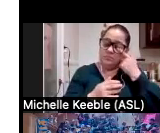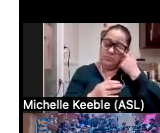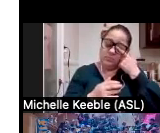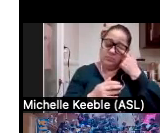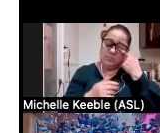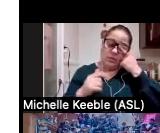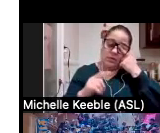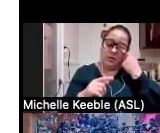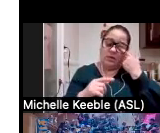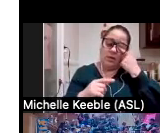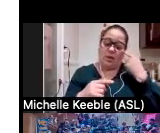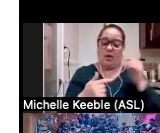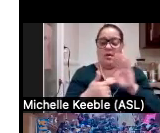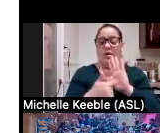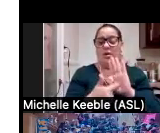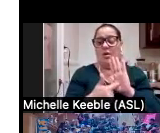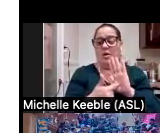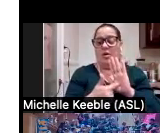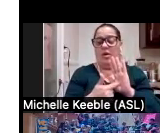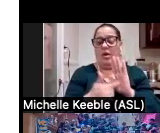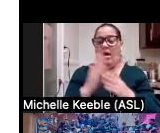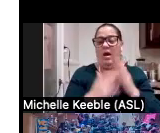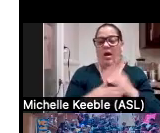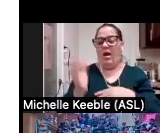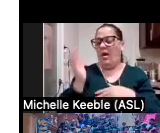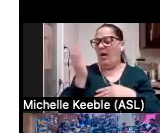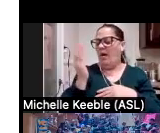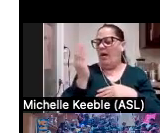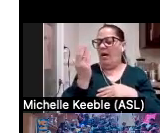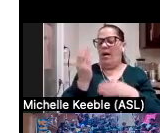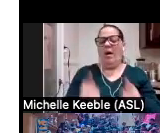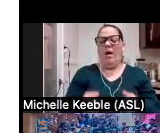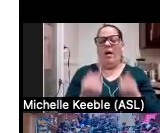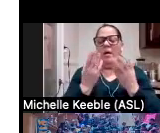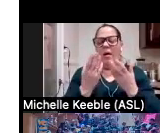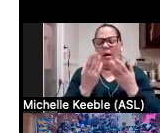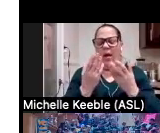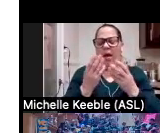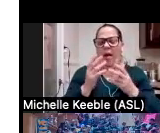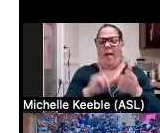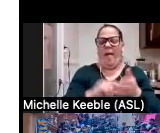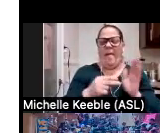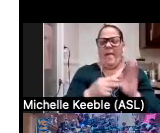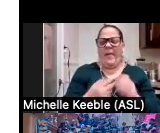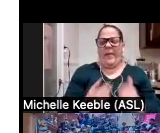later, our reflection space, our multi-purpose learning center where particularly if we're if